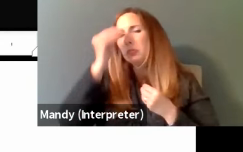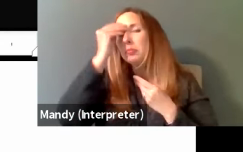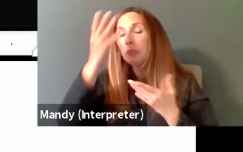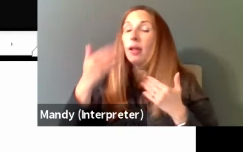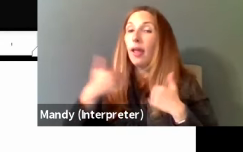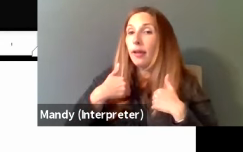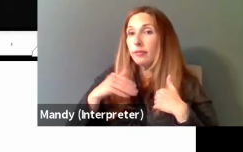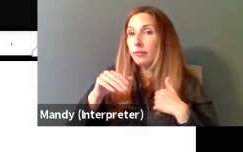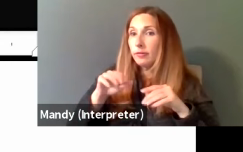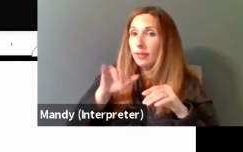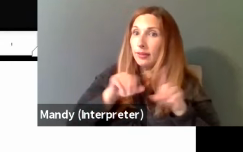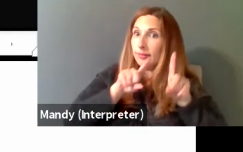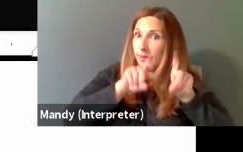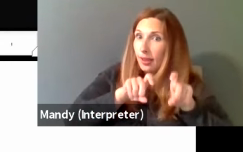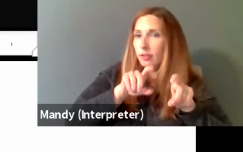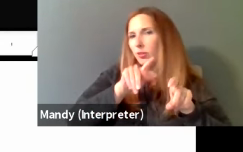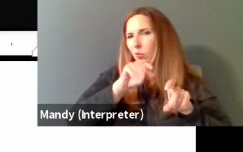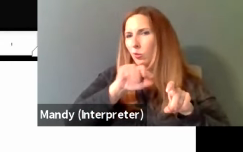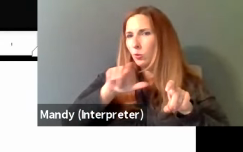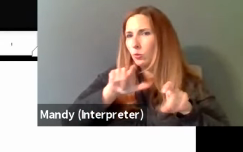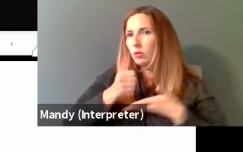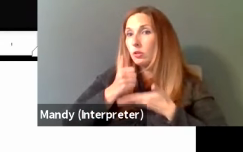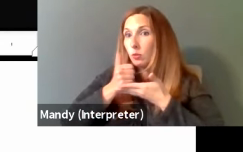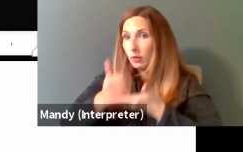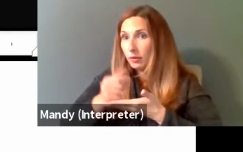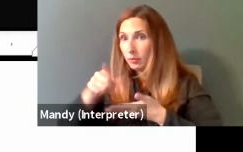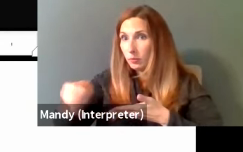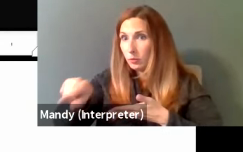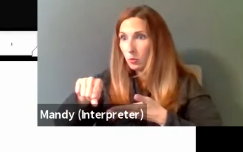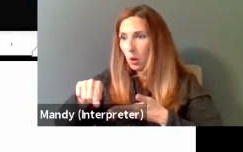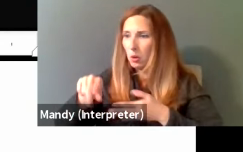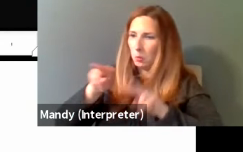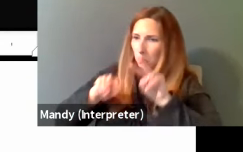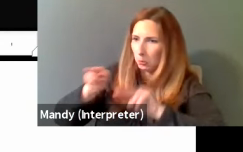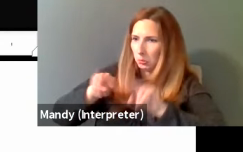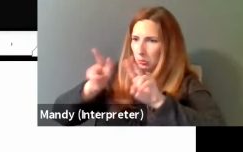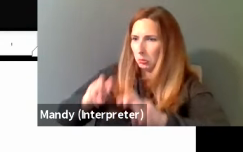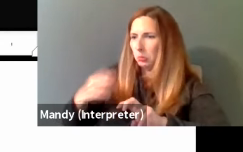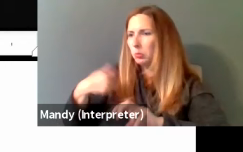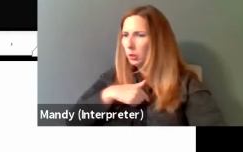or a tool that can help organizations say okay, we know there's a hundred languages spoken